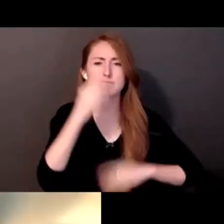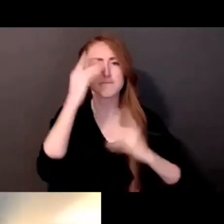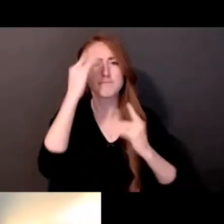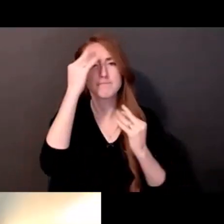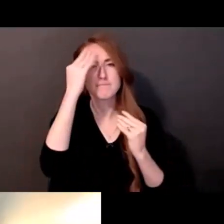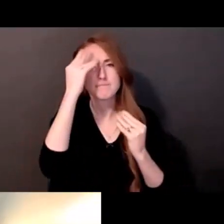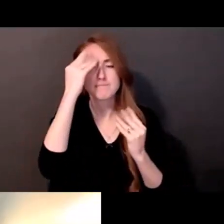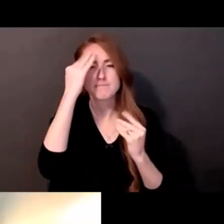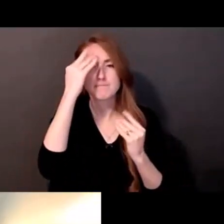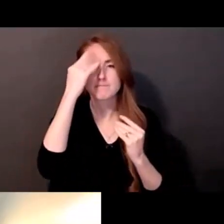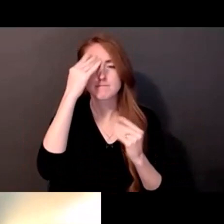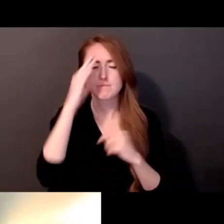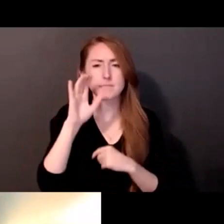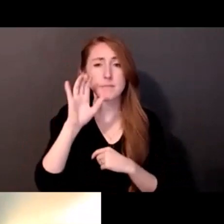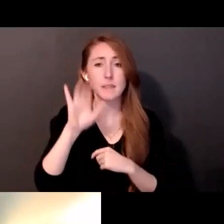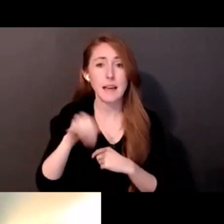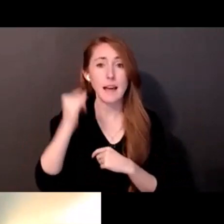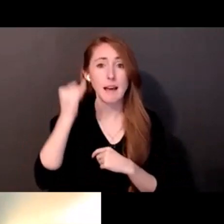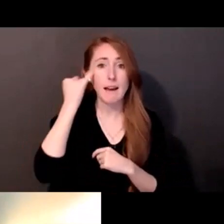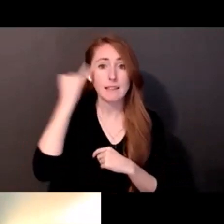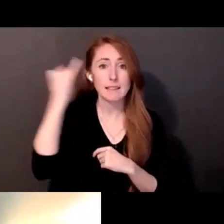was not there at the beginning.